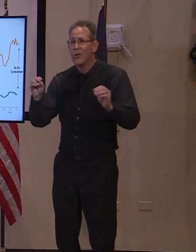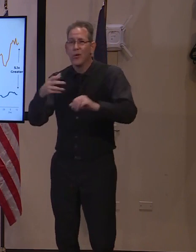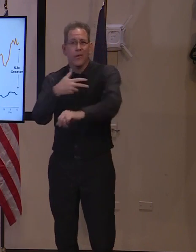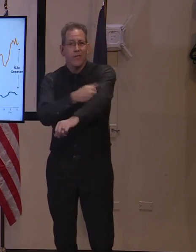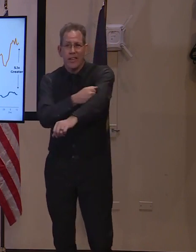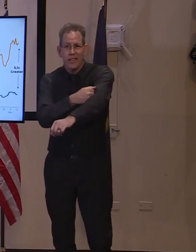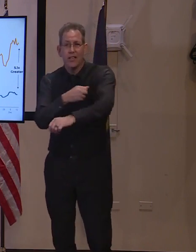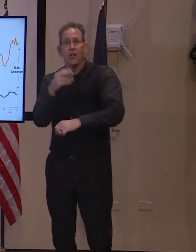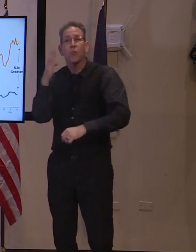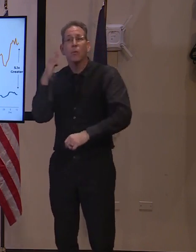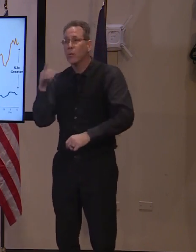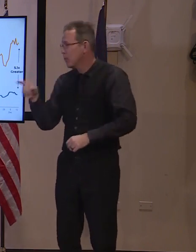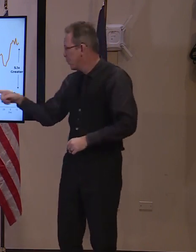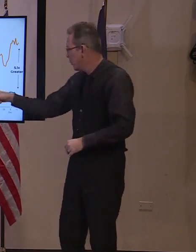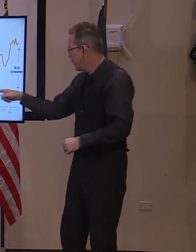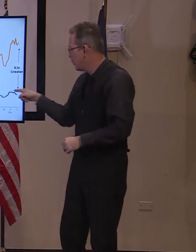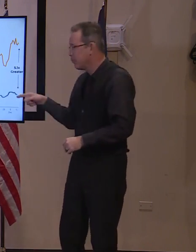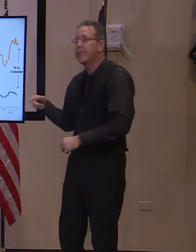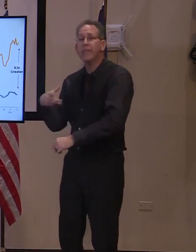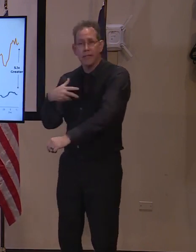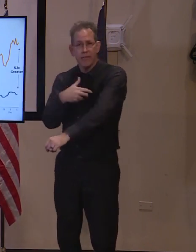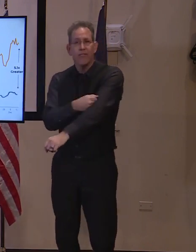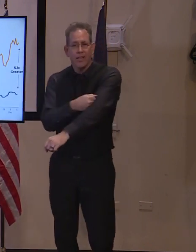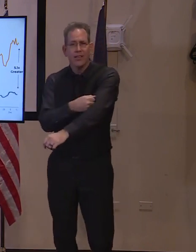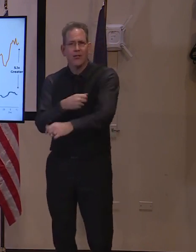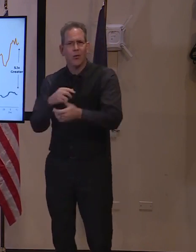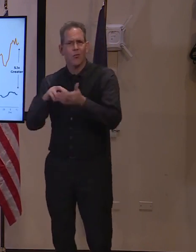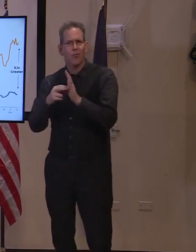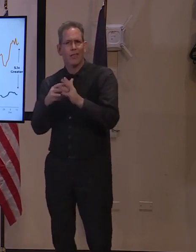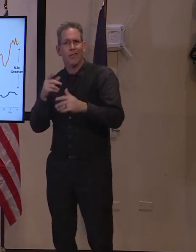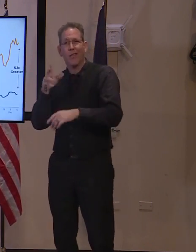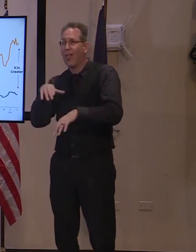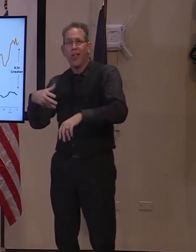vaccinated rate, about 5.1 times greater for those who are not fully